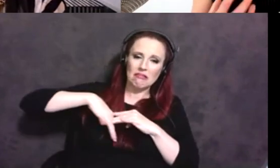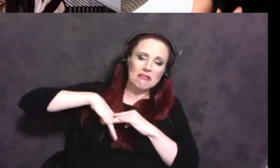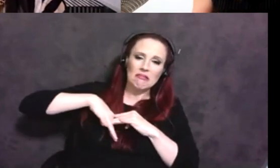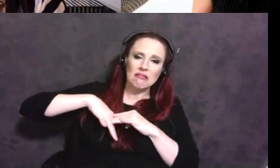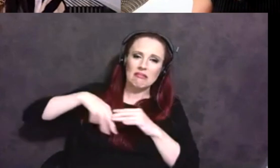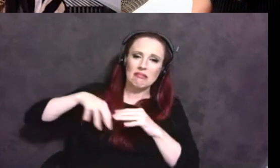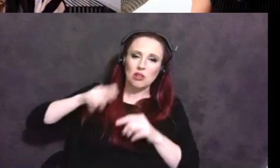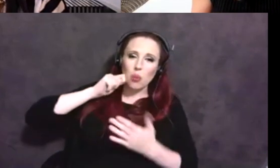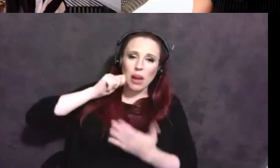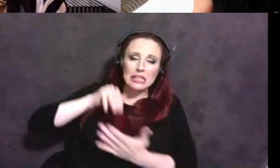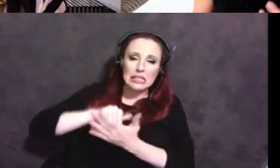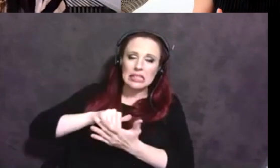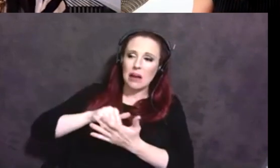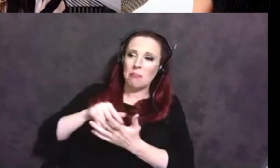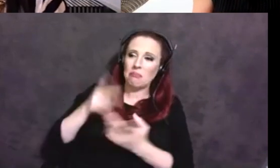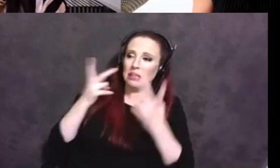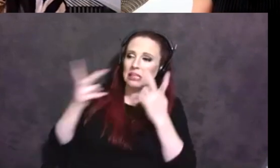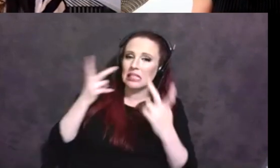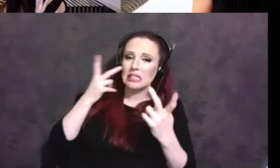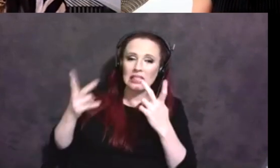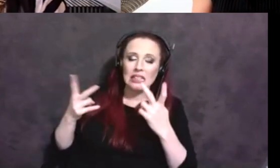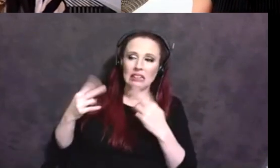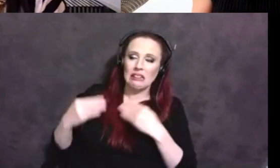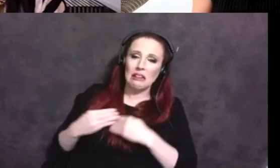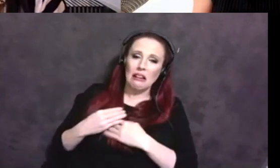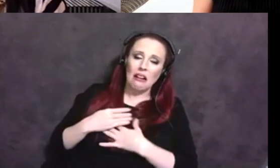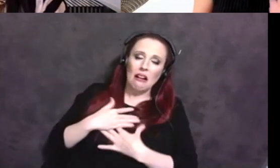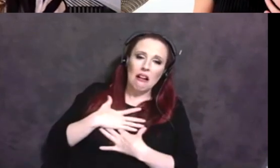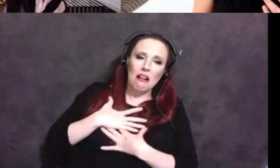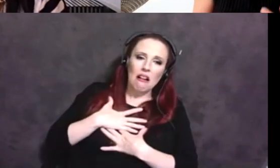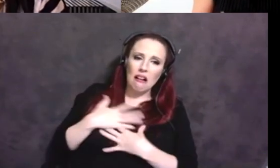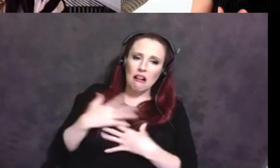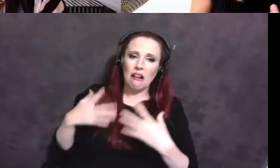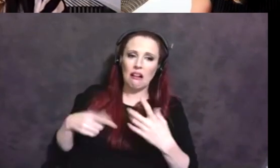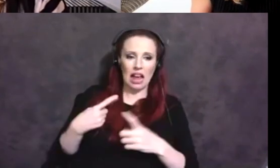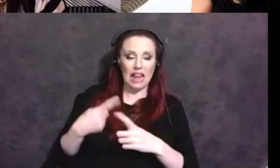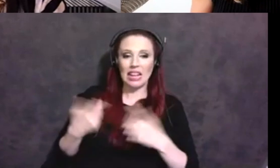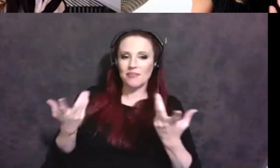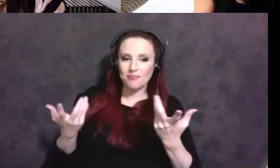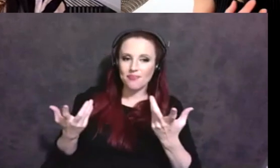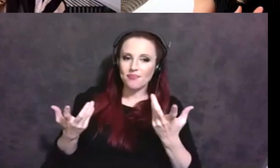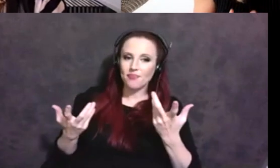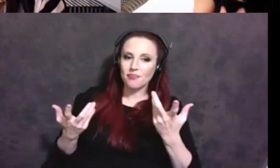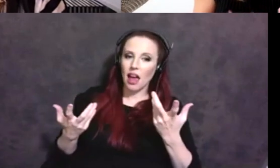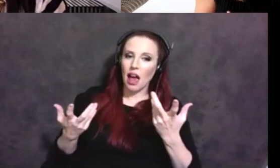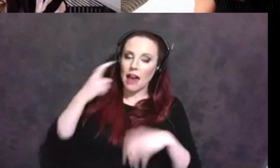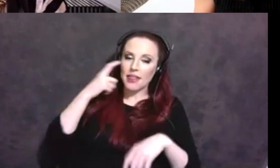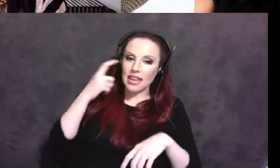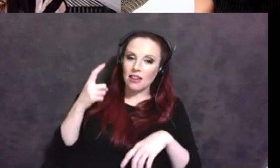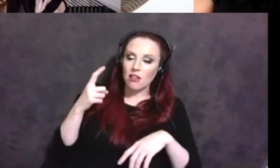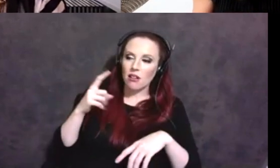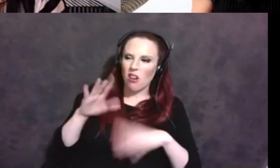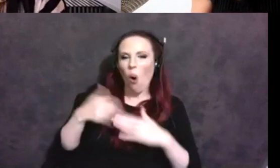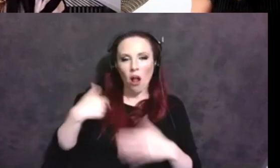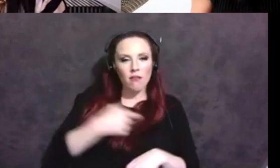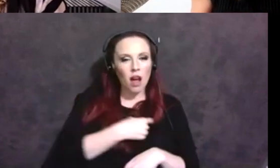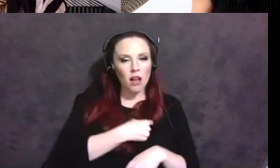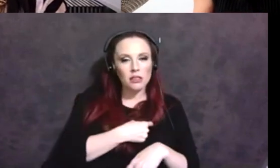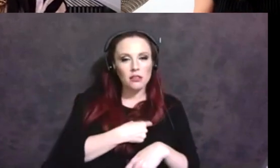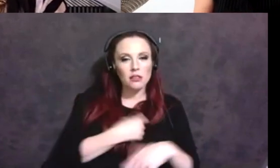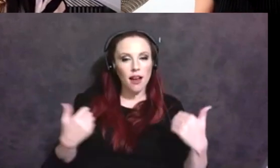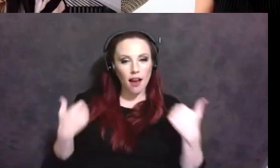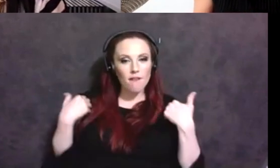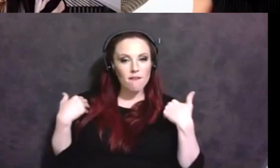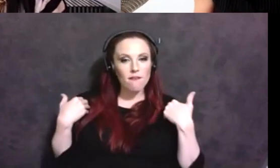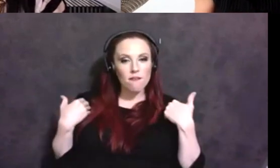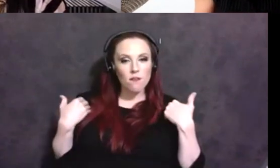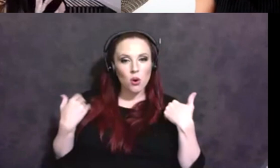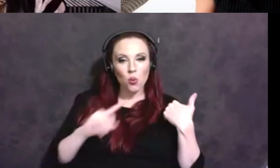taking on and taking in, and letting it live within me the deep-seated racism that I am